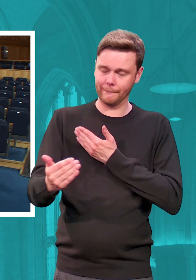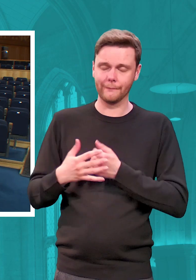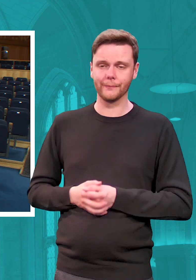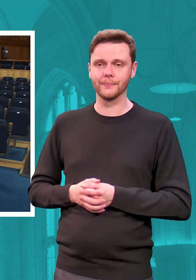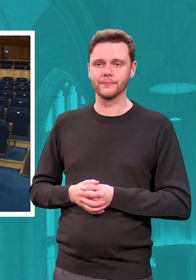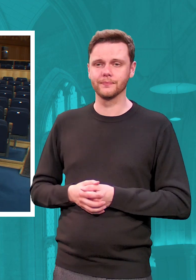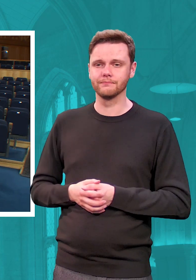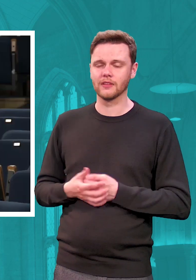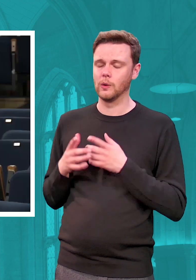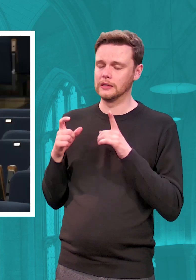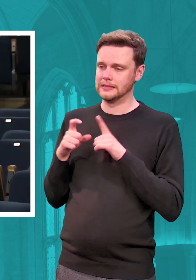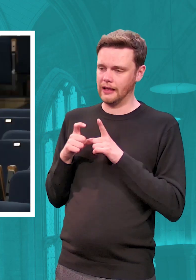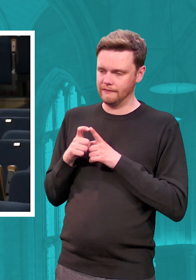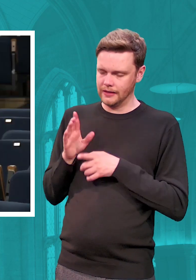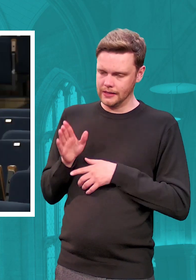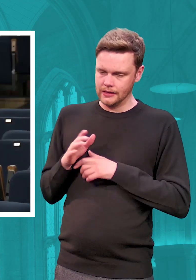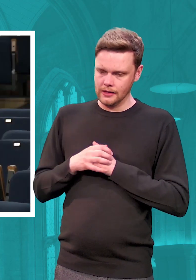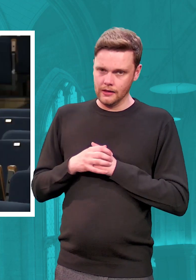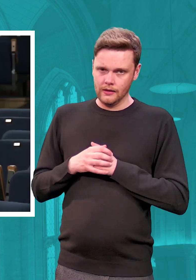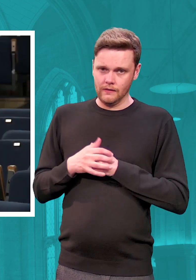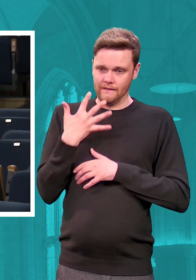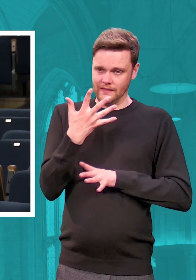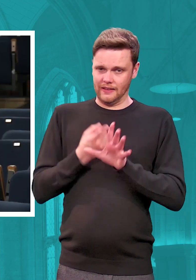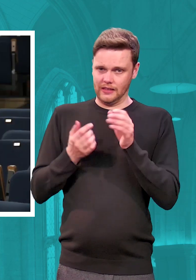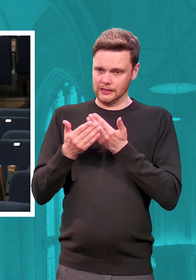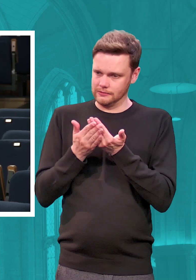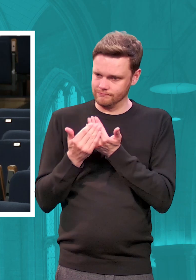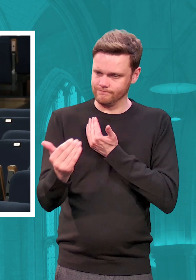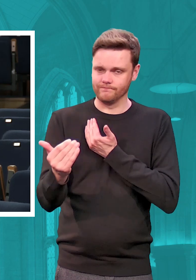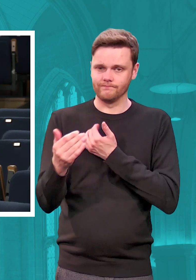Dave, in the next five years, I know